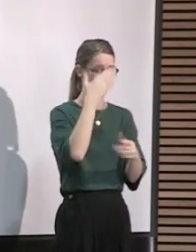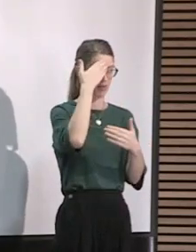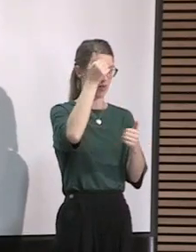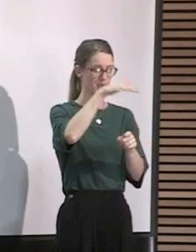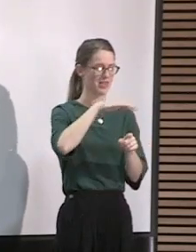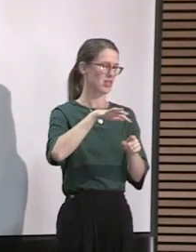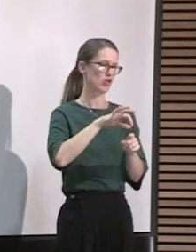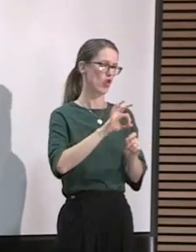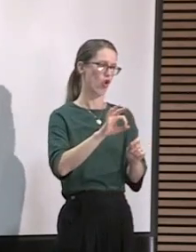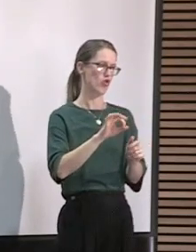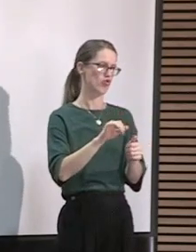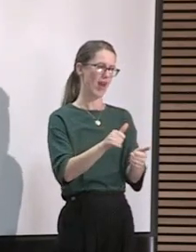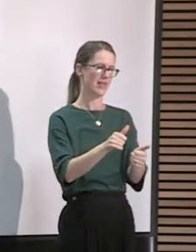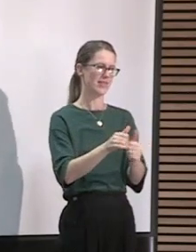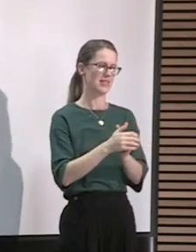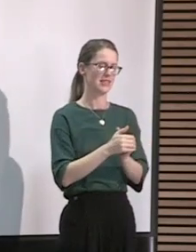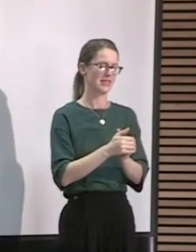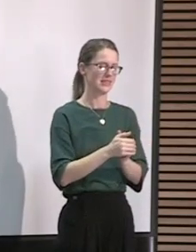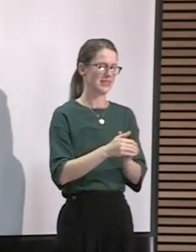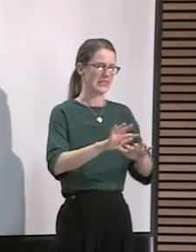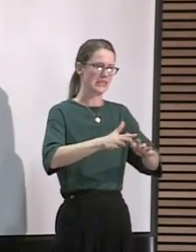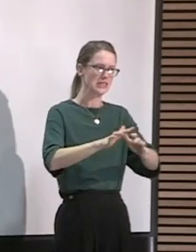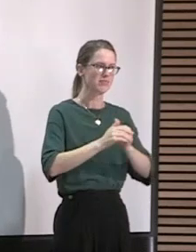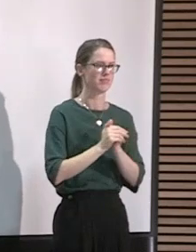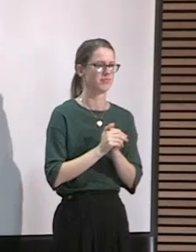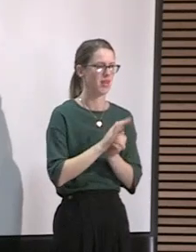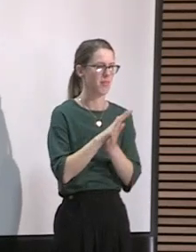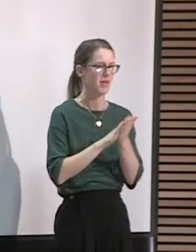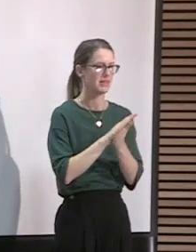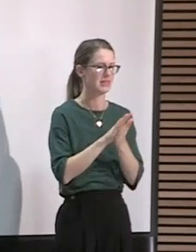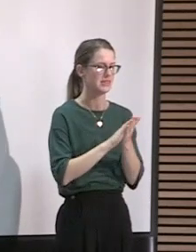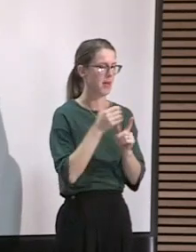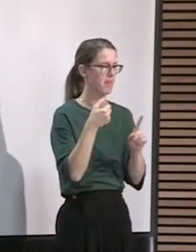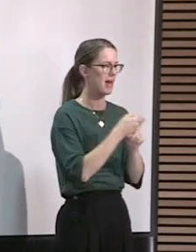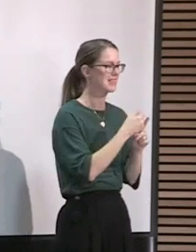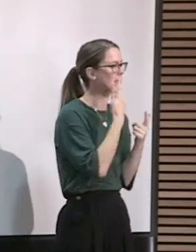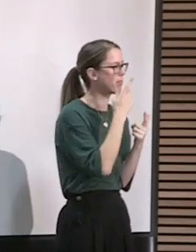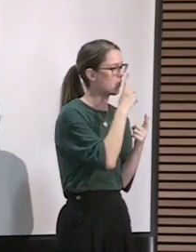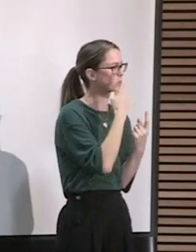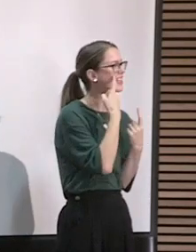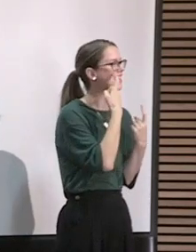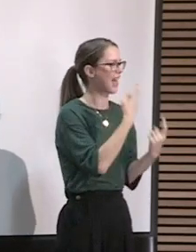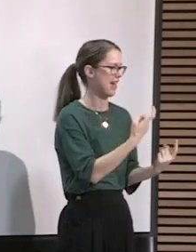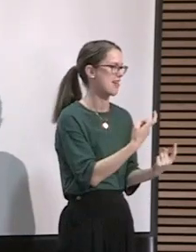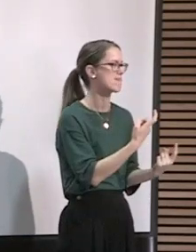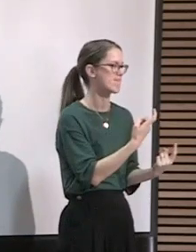that some of the facilities that DHBs are working with in the mental health space are not fit for purpose. They are